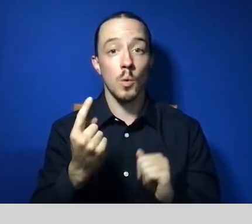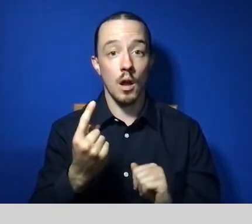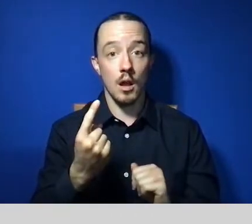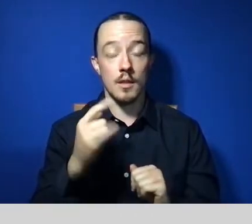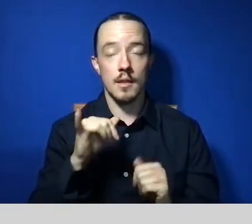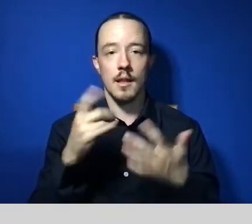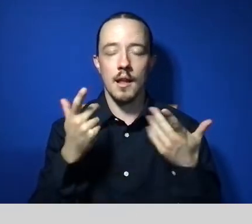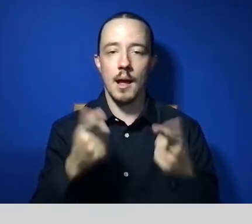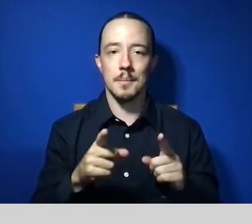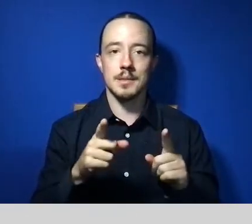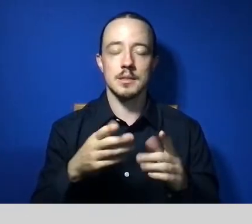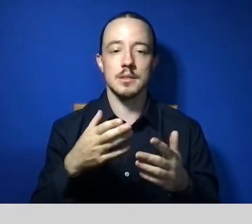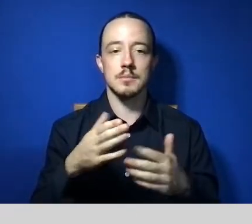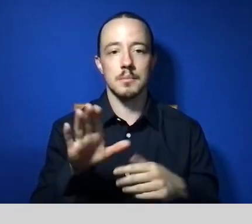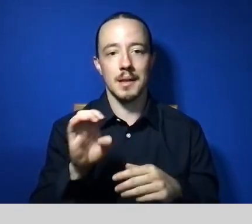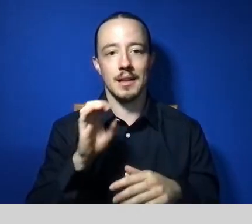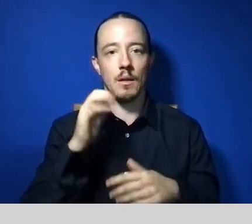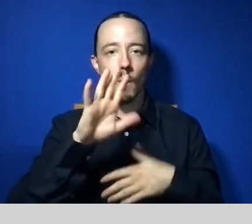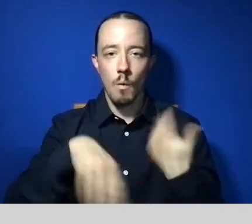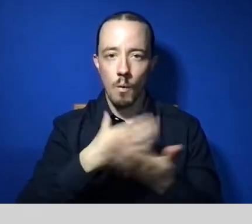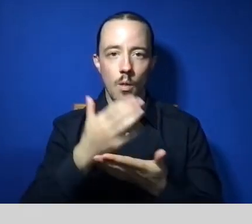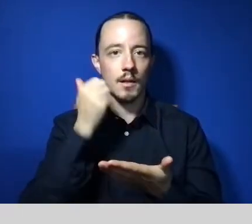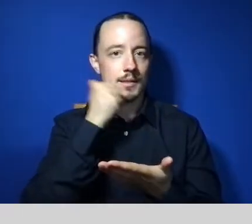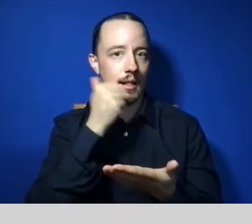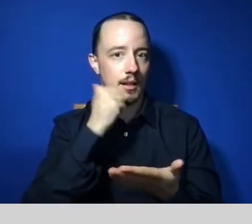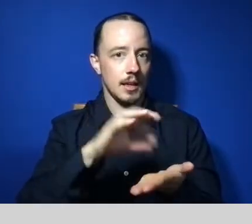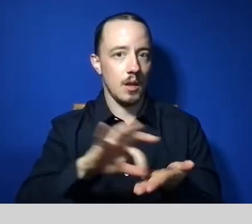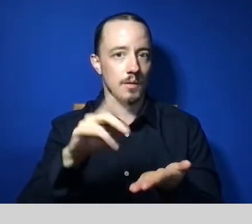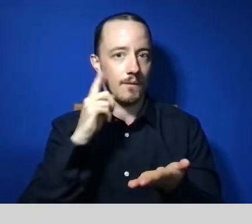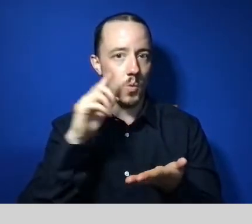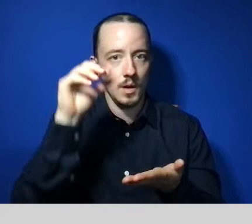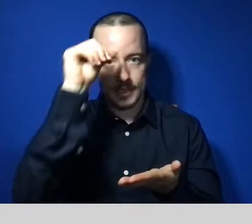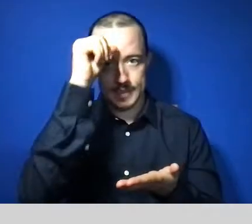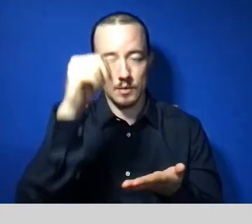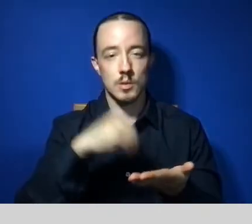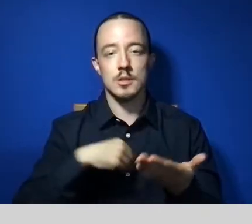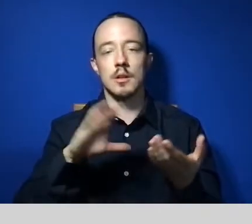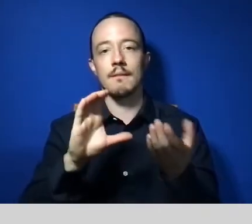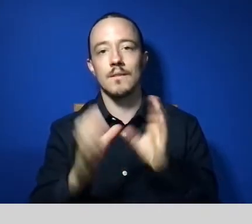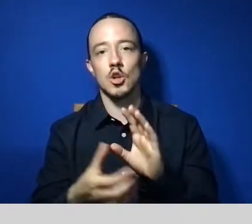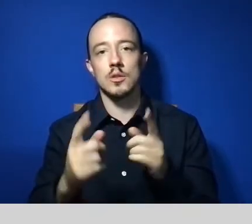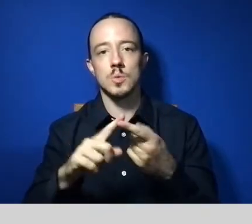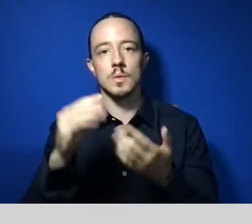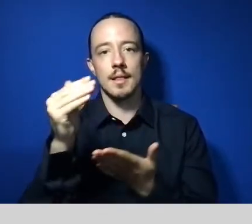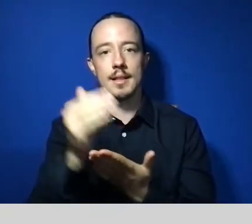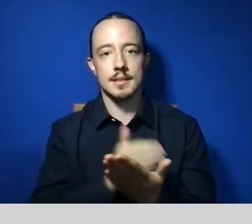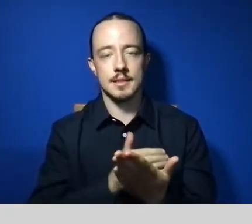the, all the daily case counts for say India. We're just gonna convert it to a list.